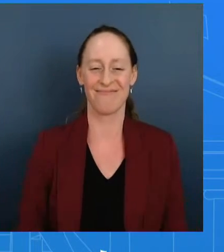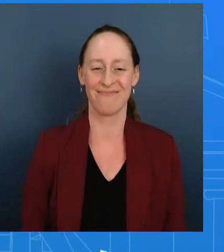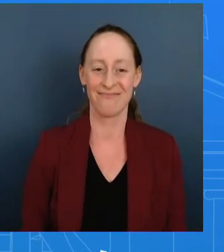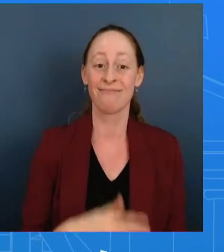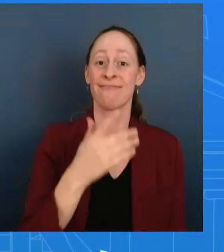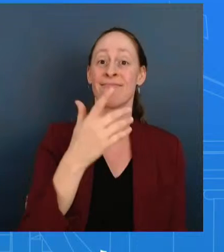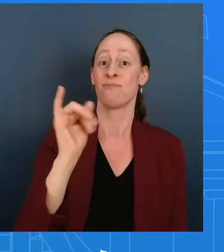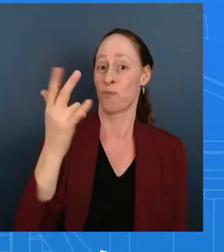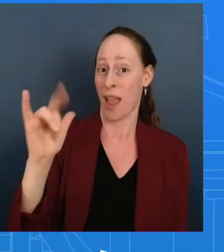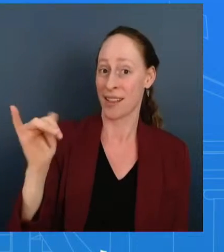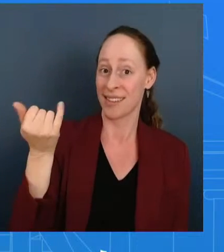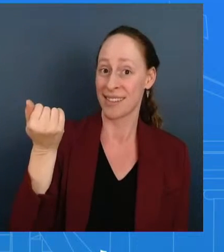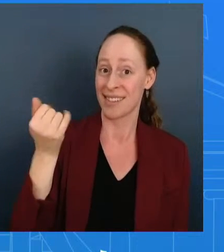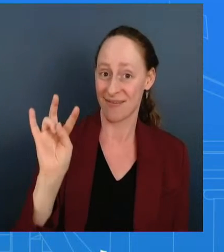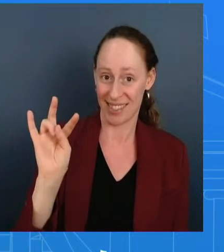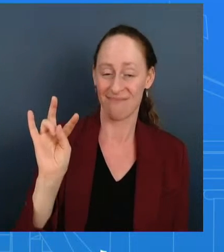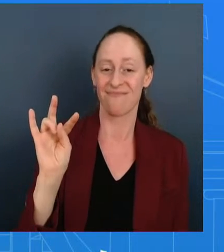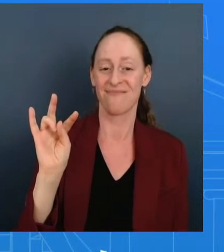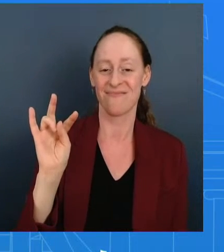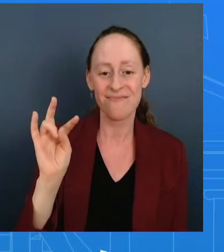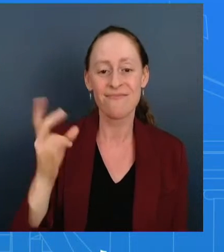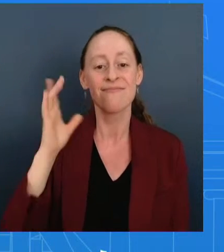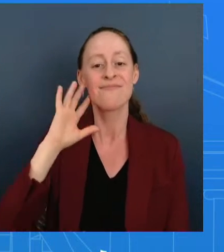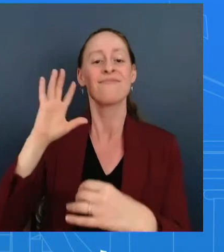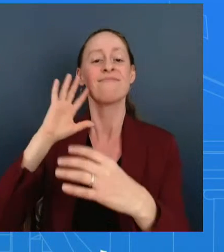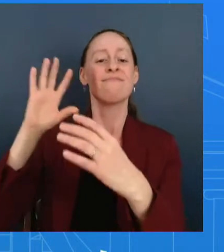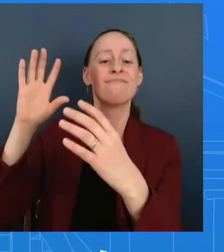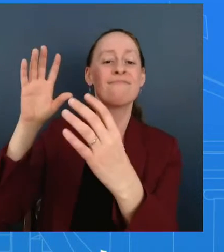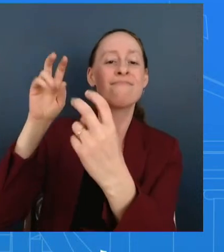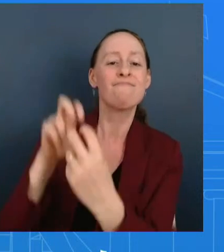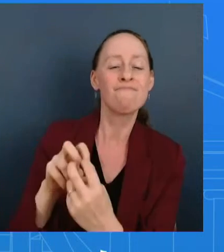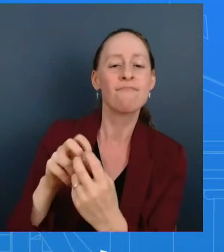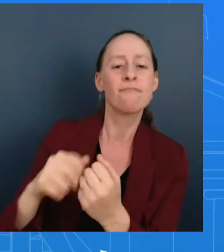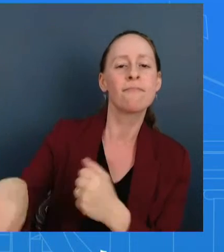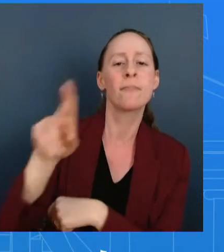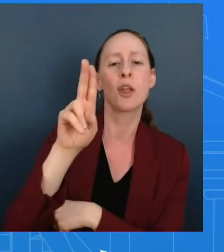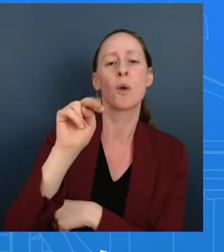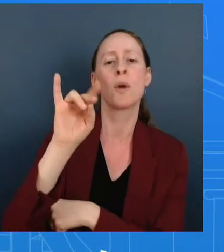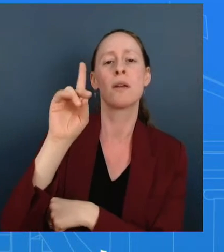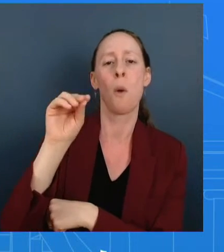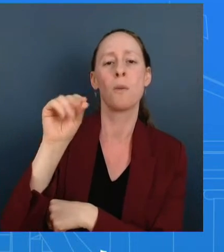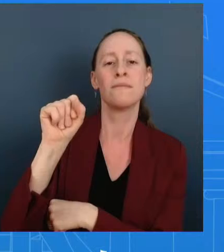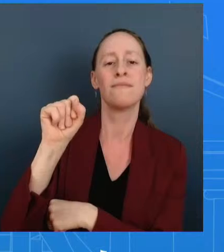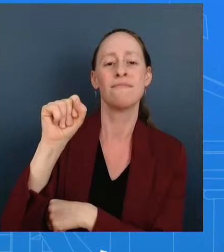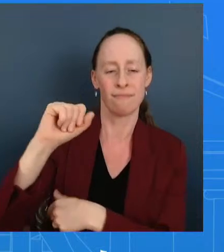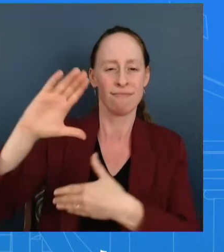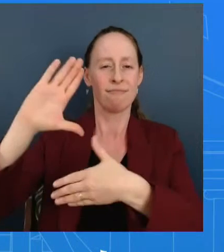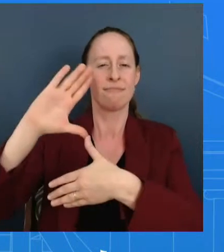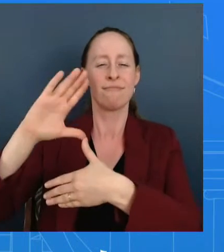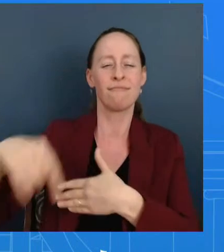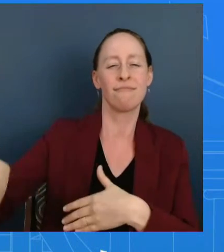Unidos Annual Conference where he will underline the Biden-Harris administration's